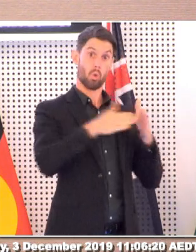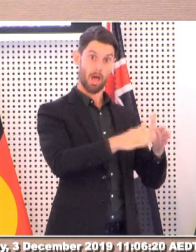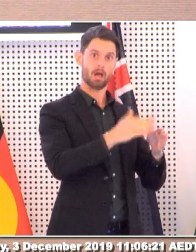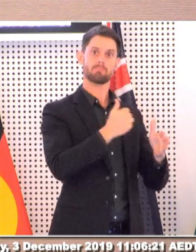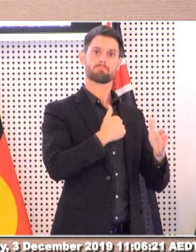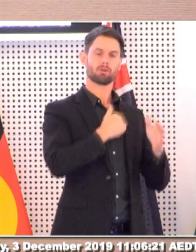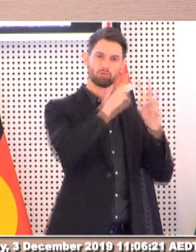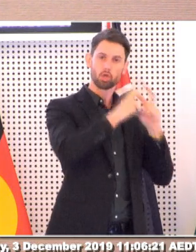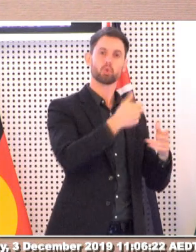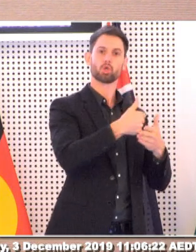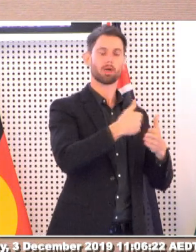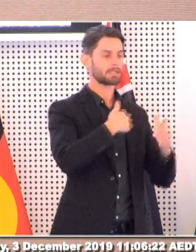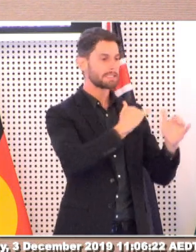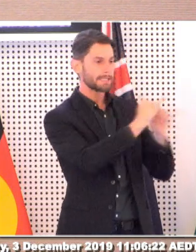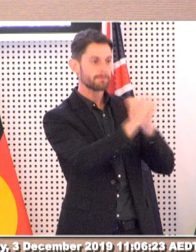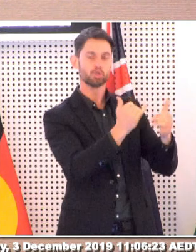that’s the easiest way of saying it.